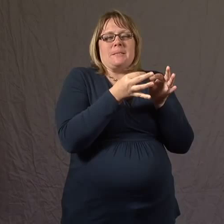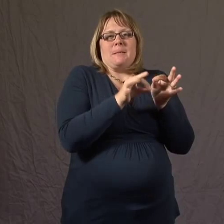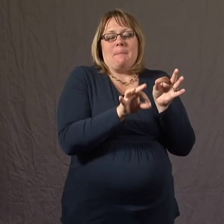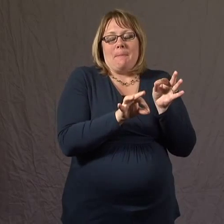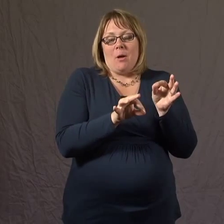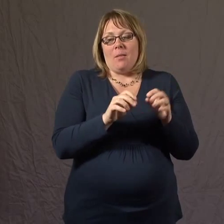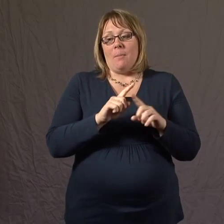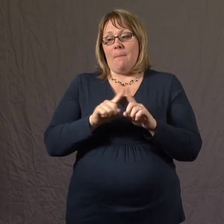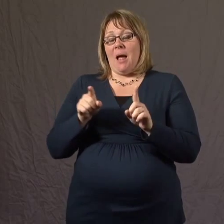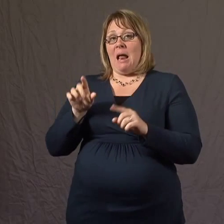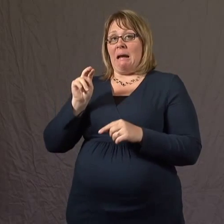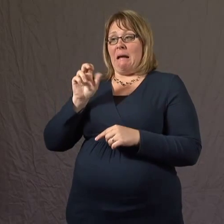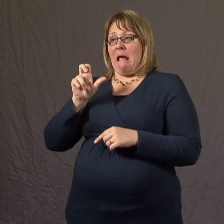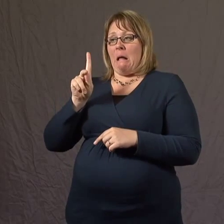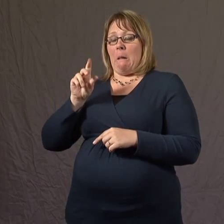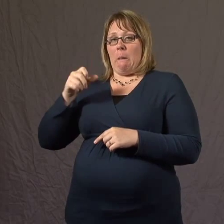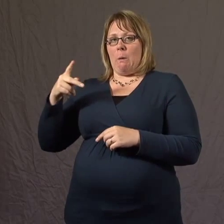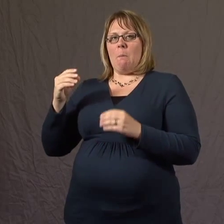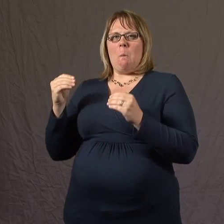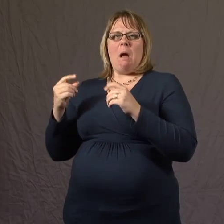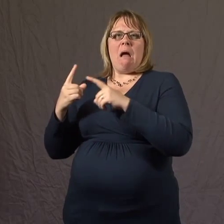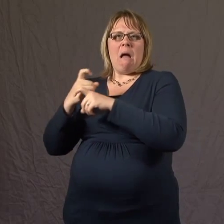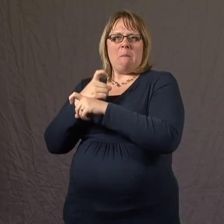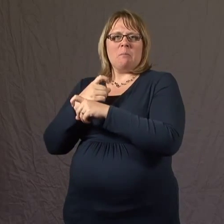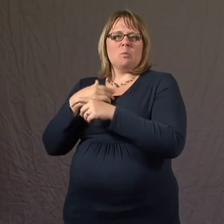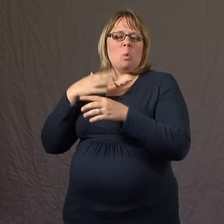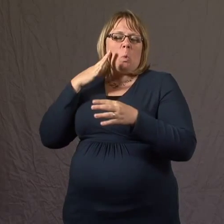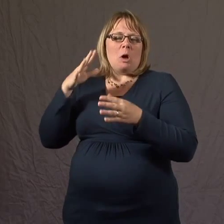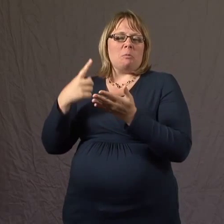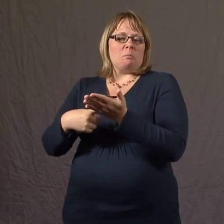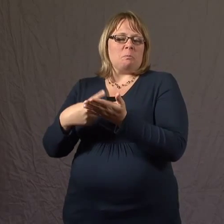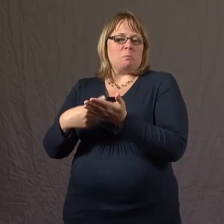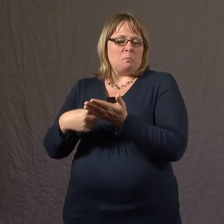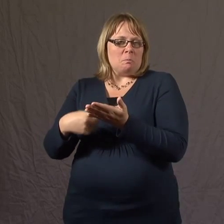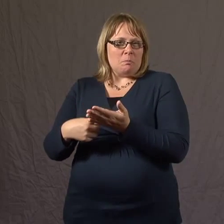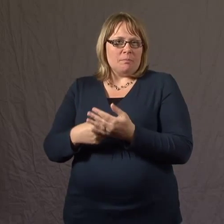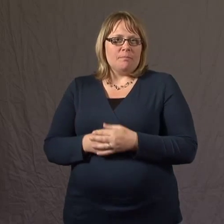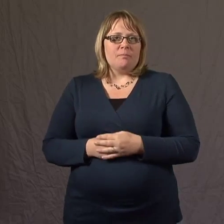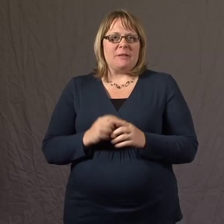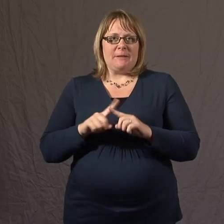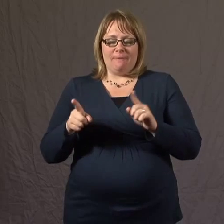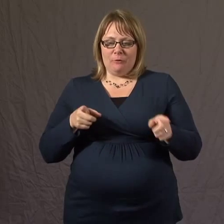an FM system with a headset is a little bit easier. Testing with a student who is using